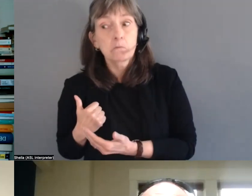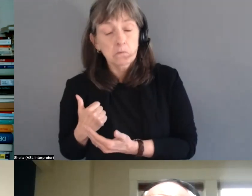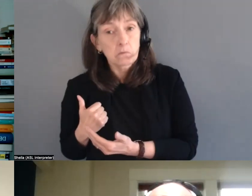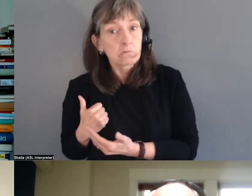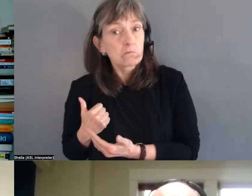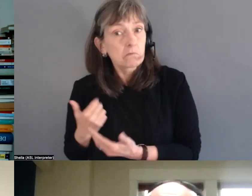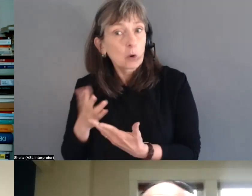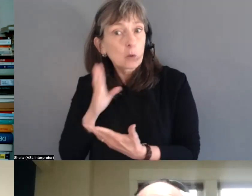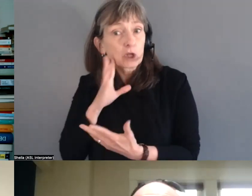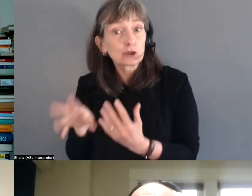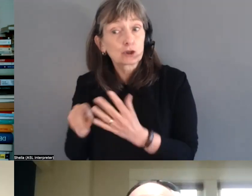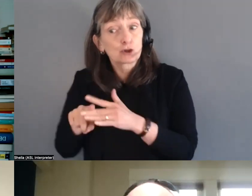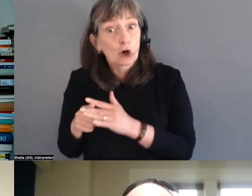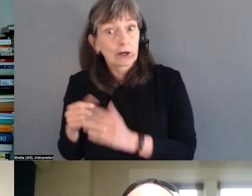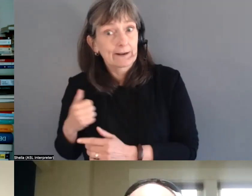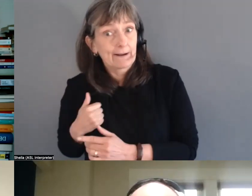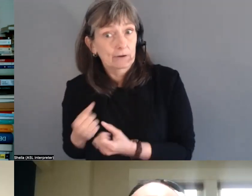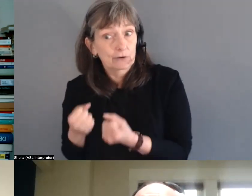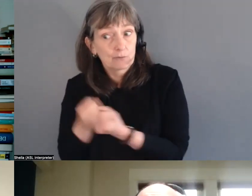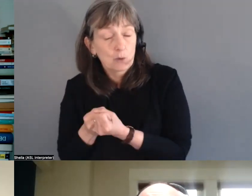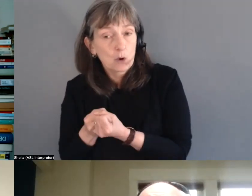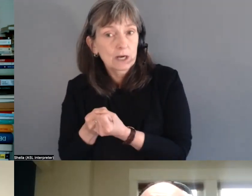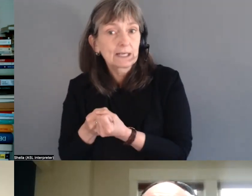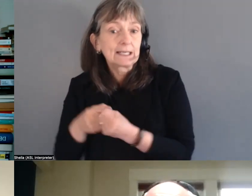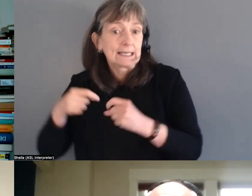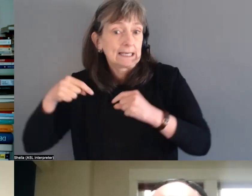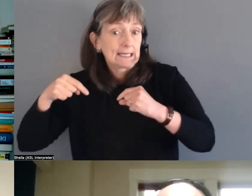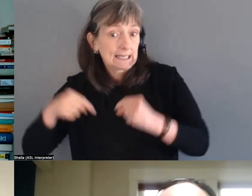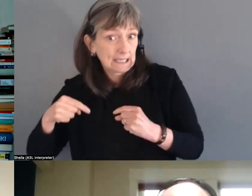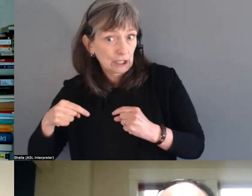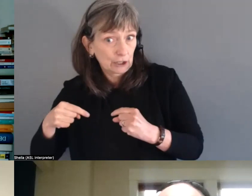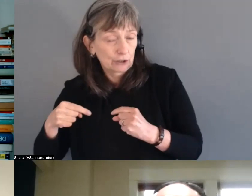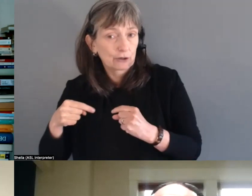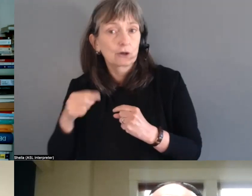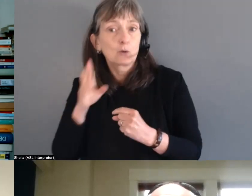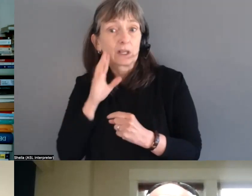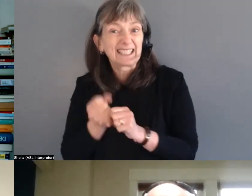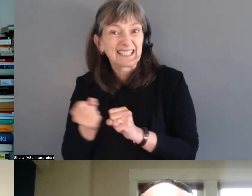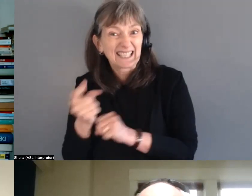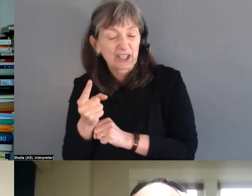But practically speaking, for now, in a database like BiblioShare representing the North America